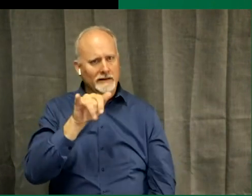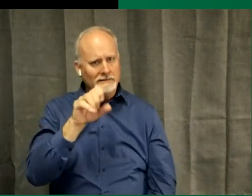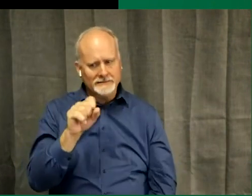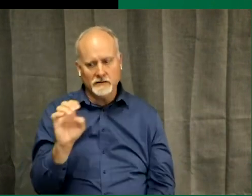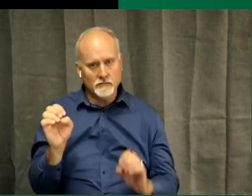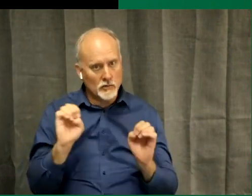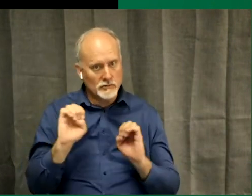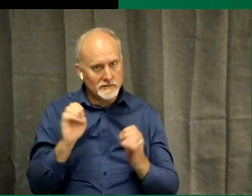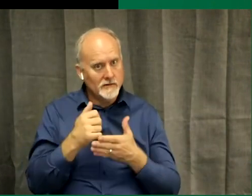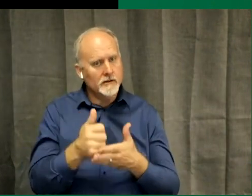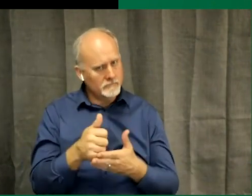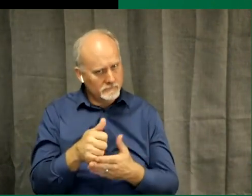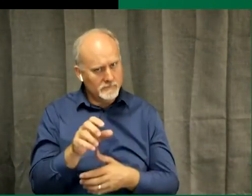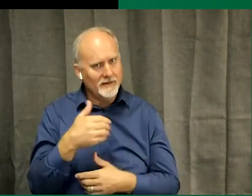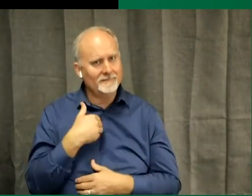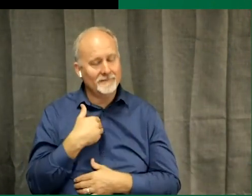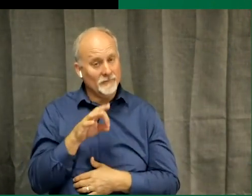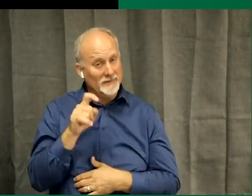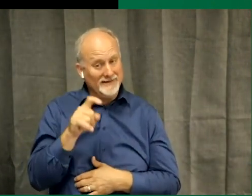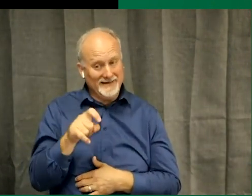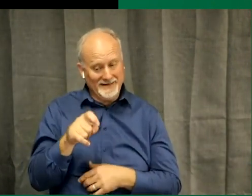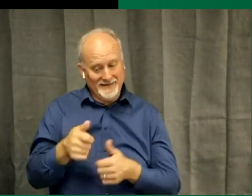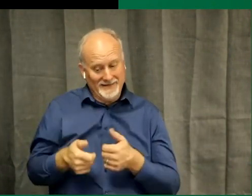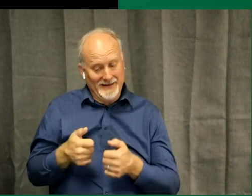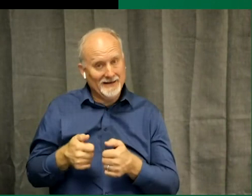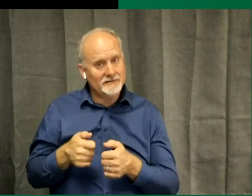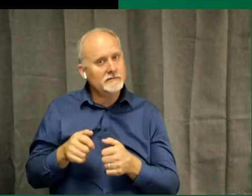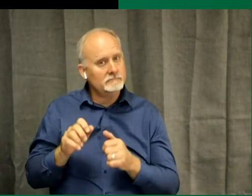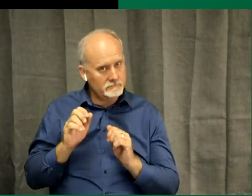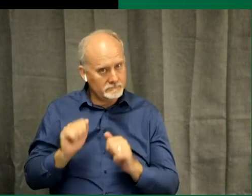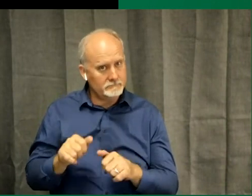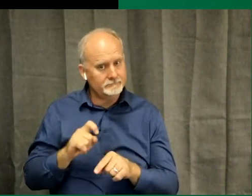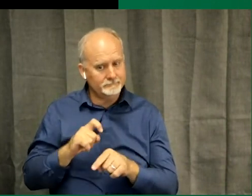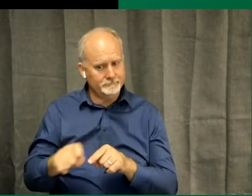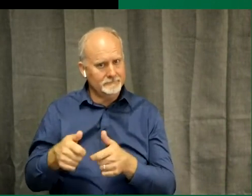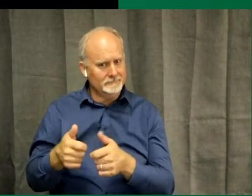can if you need to you can use that text line um if you are you know wanting to talk to a crisis